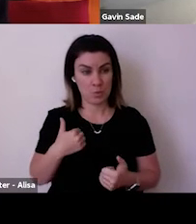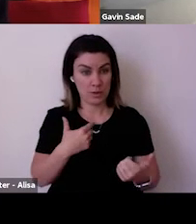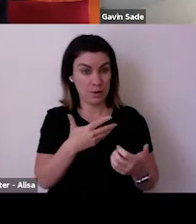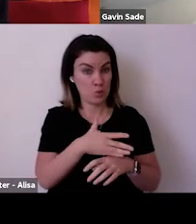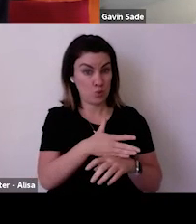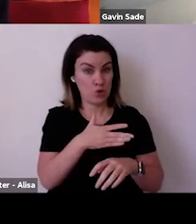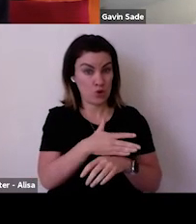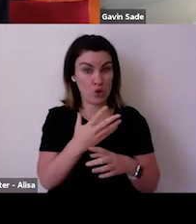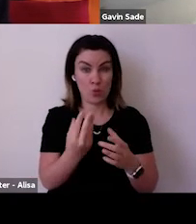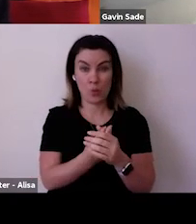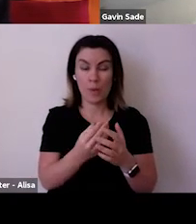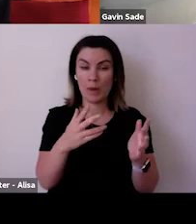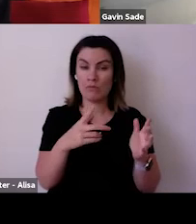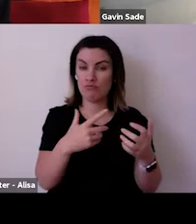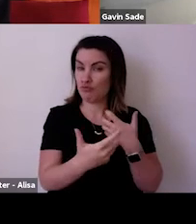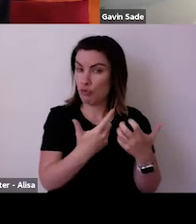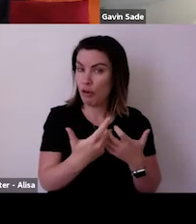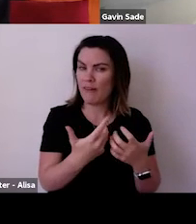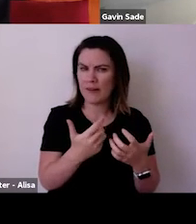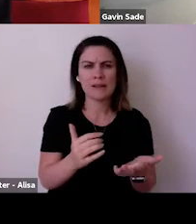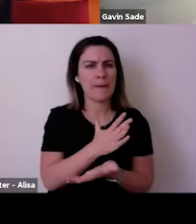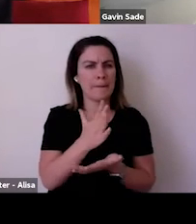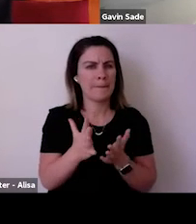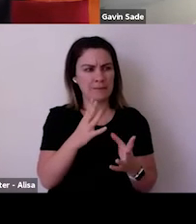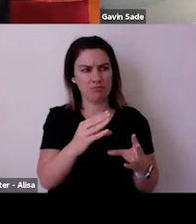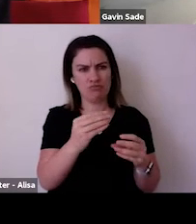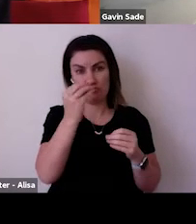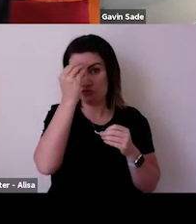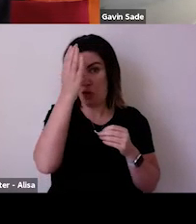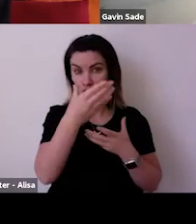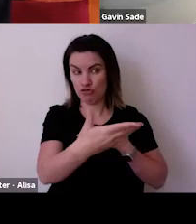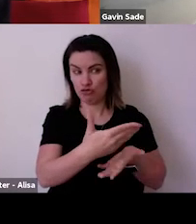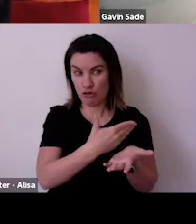sharing in the creation of meaningful partnerships between the sector and industry.